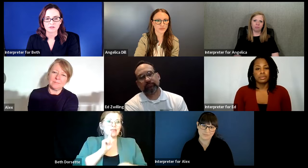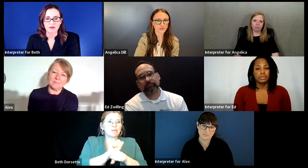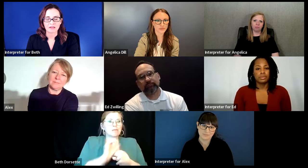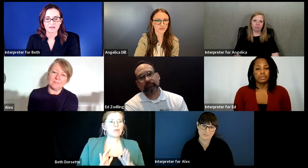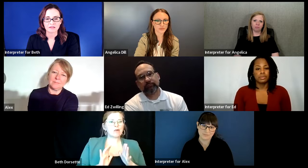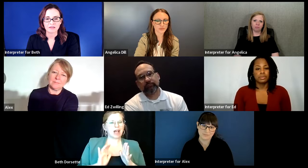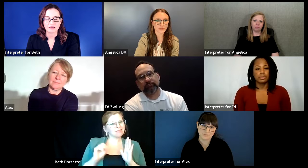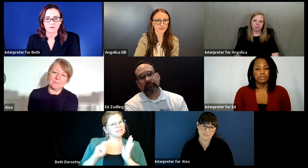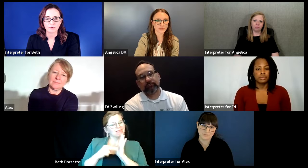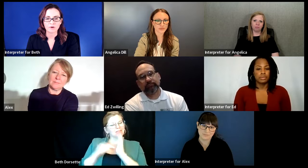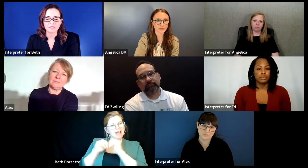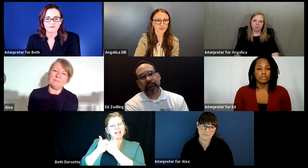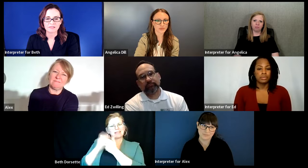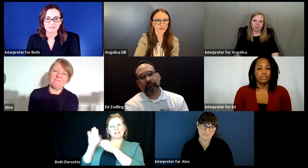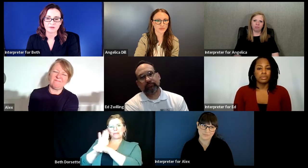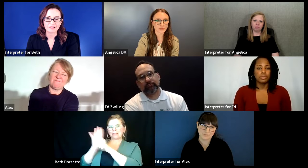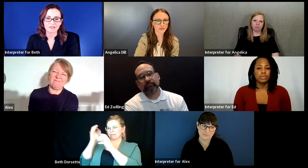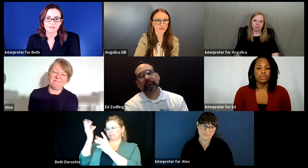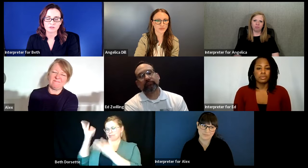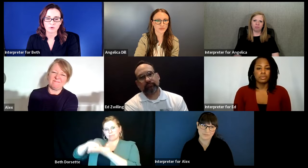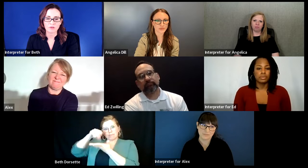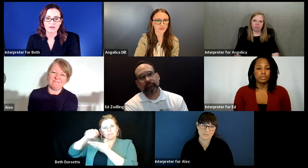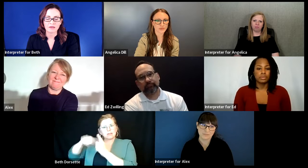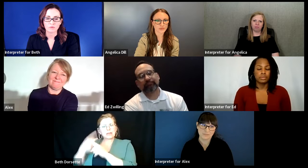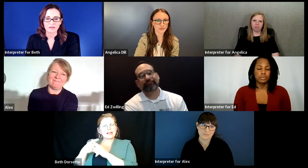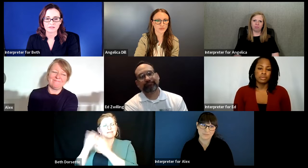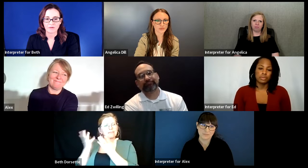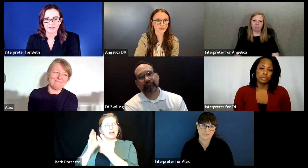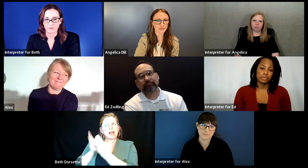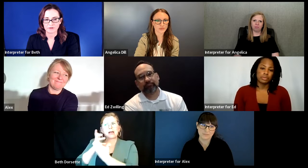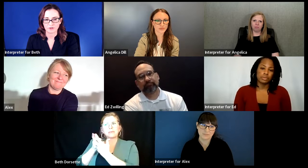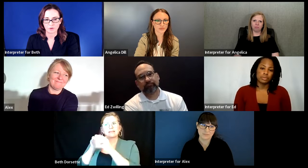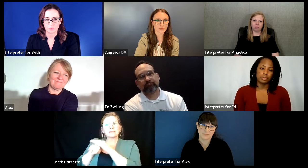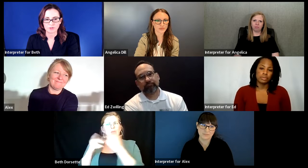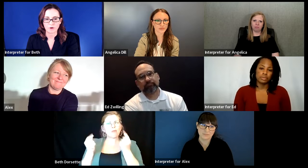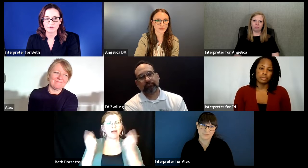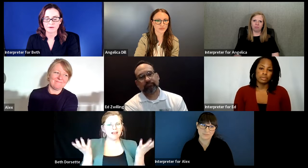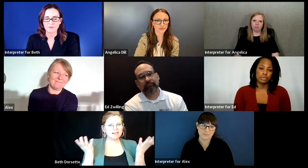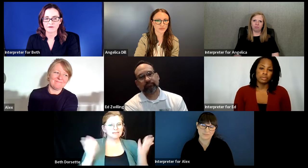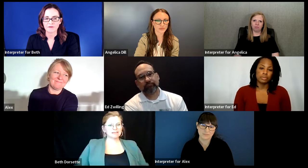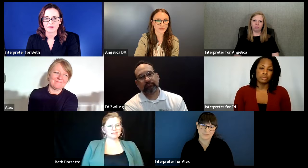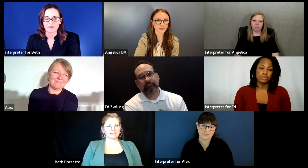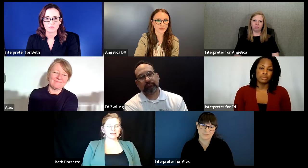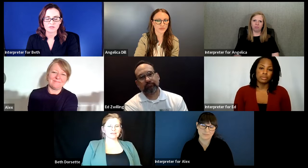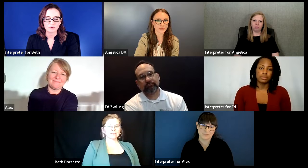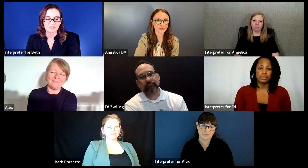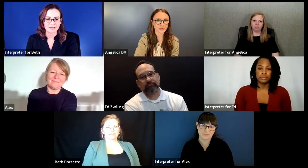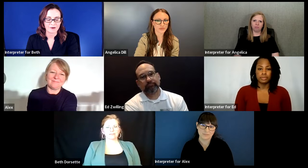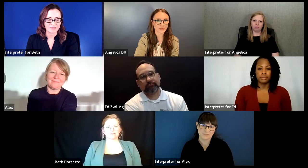so that the burden of accessibility doesn't solely rest on the Deaf person's shoulders? What are some of the resources?